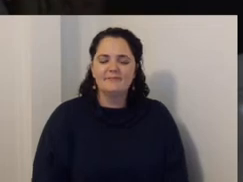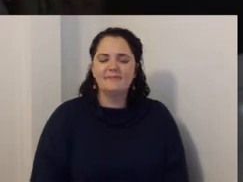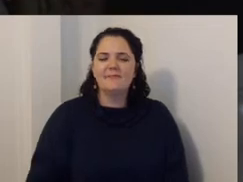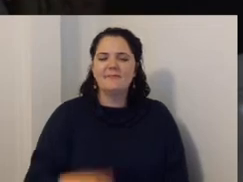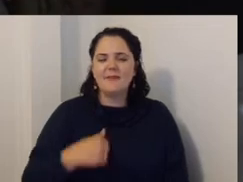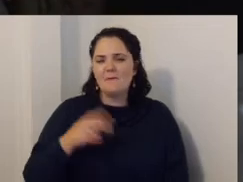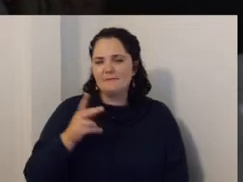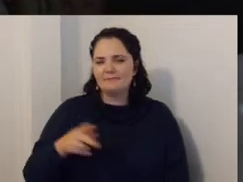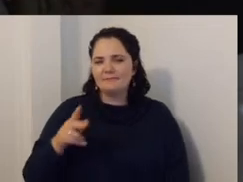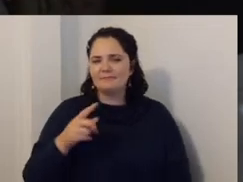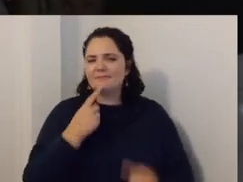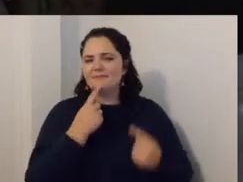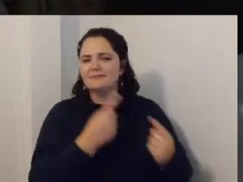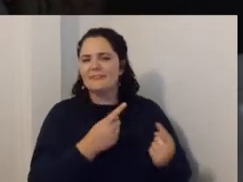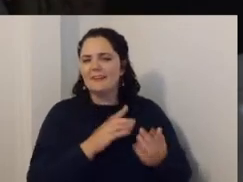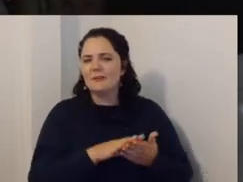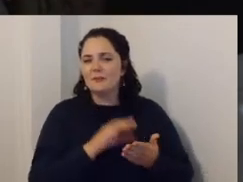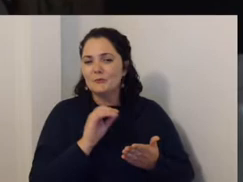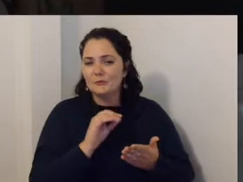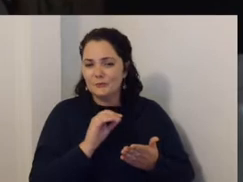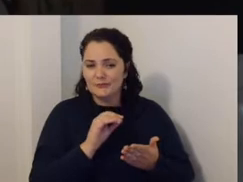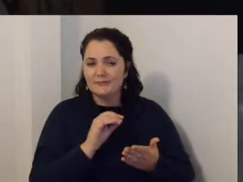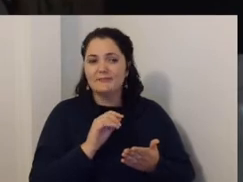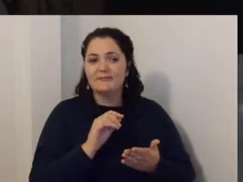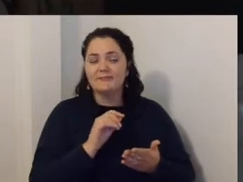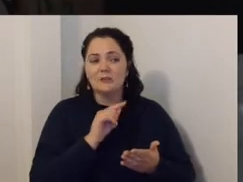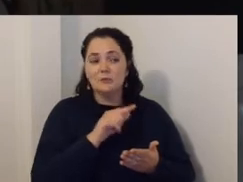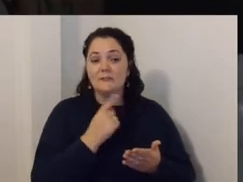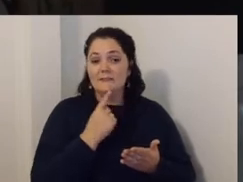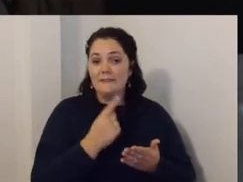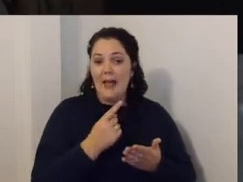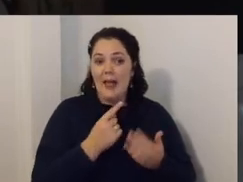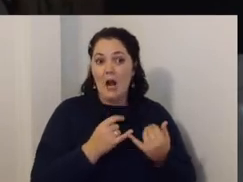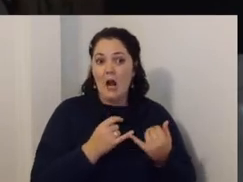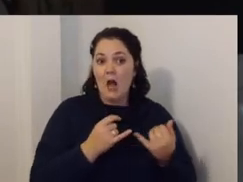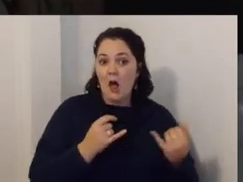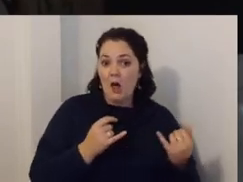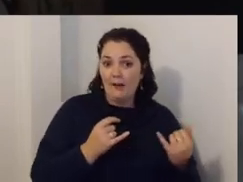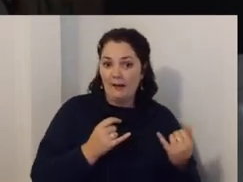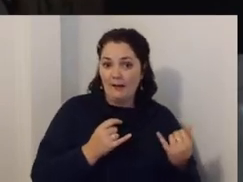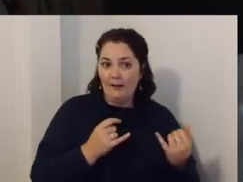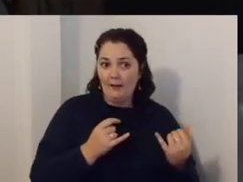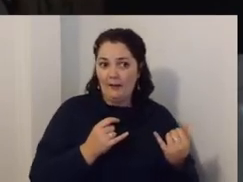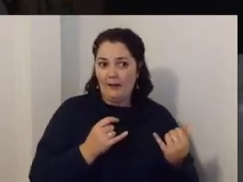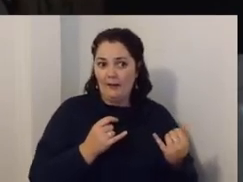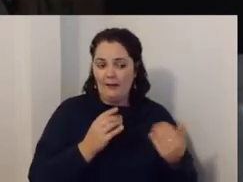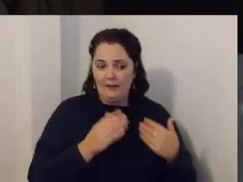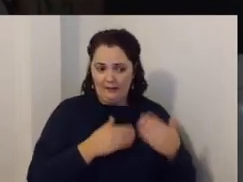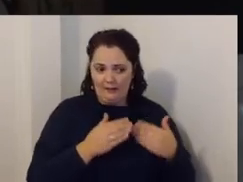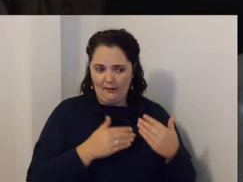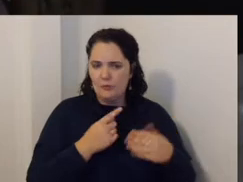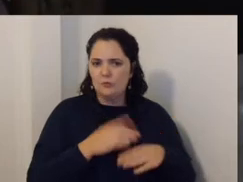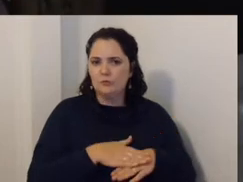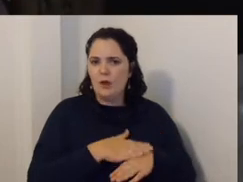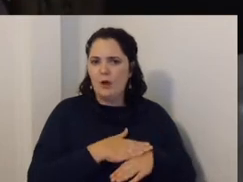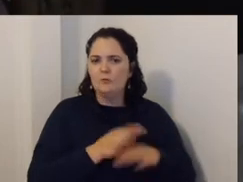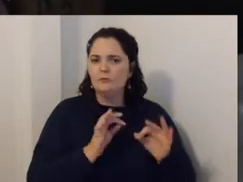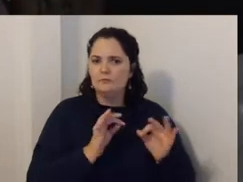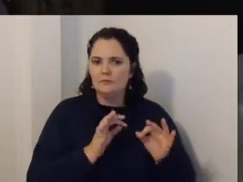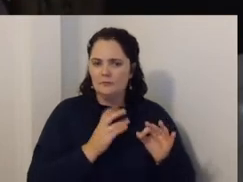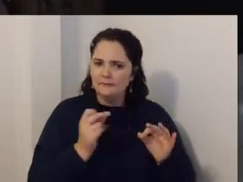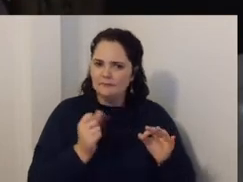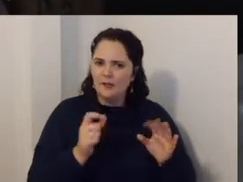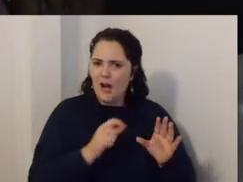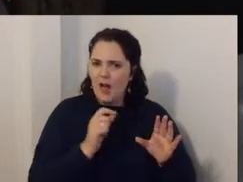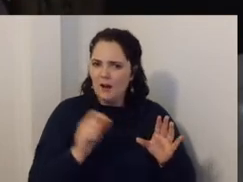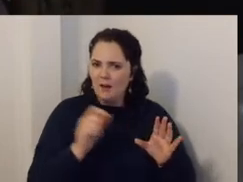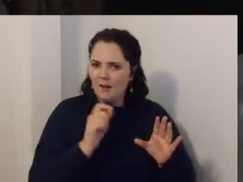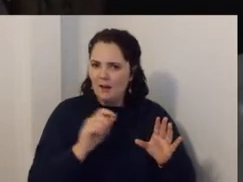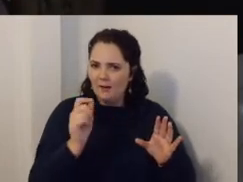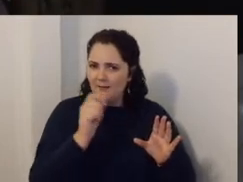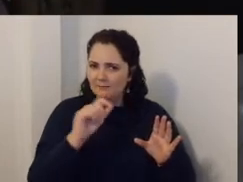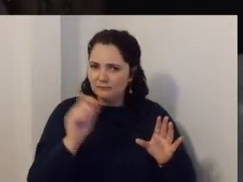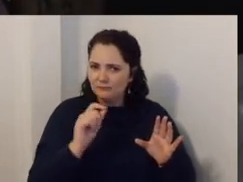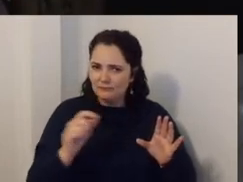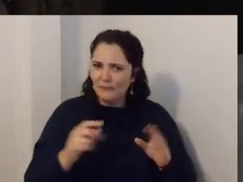that uh if you could say the word line the time it takes you to draw a line, you're going too slow.